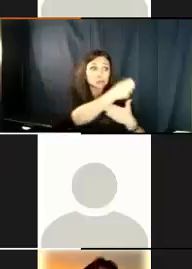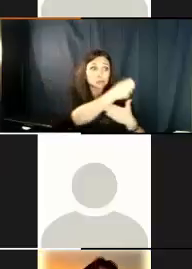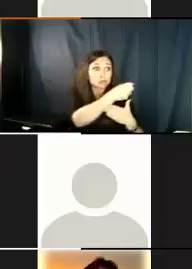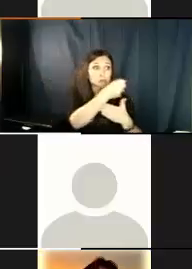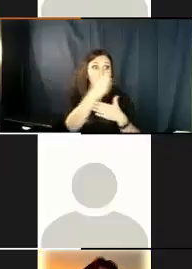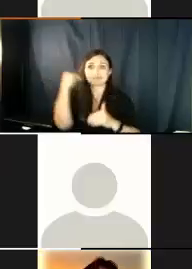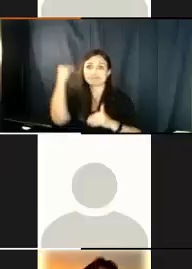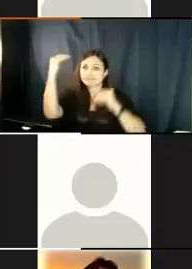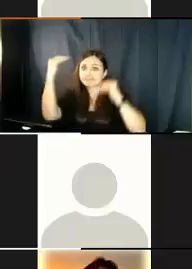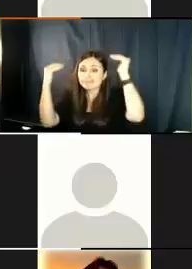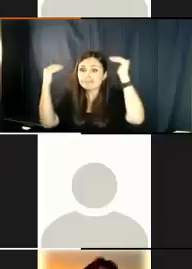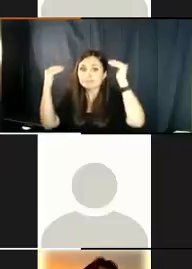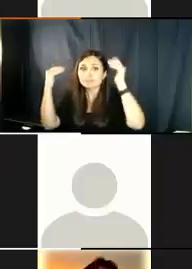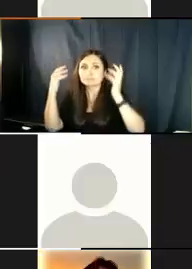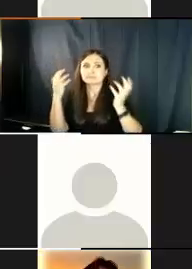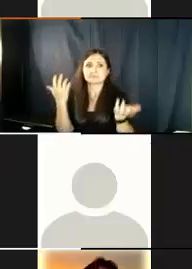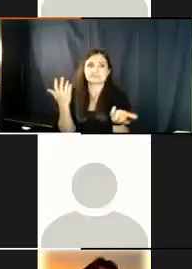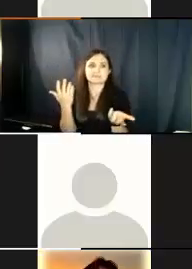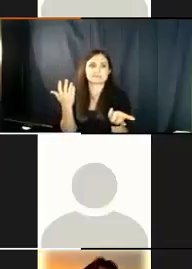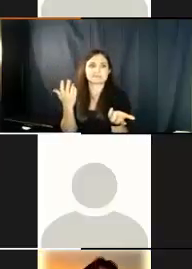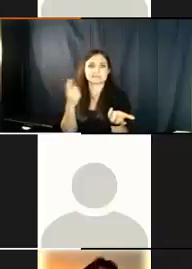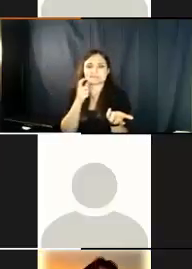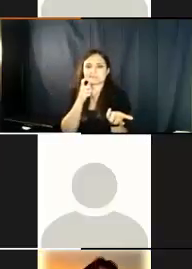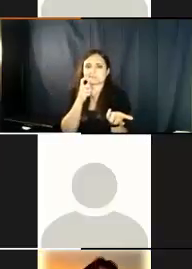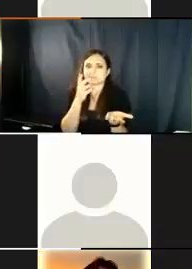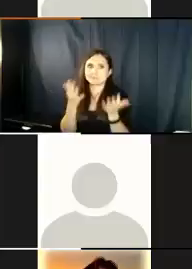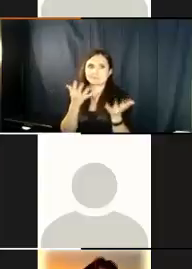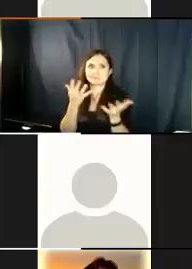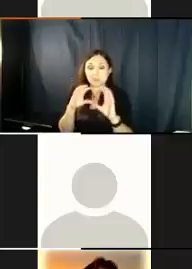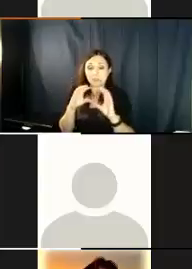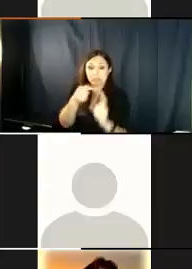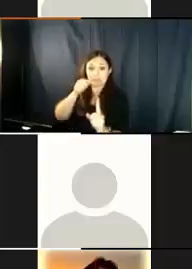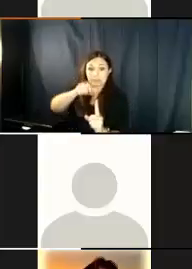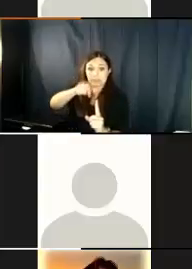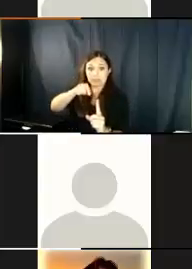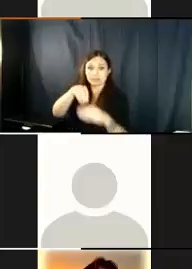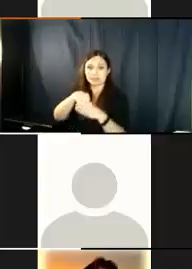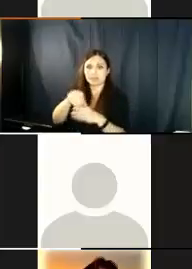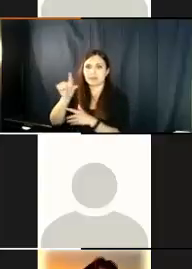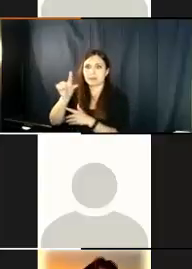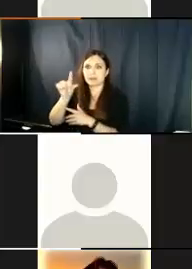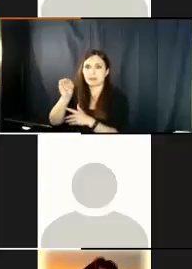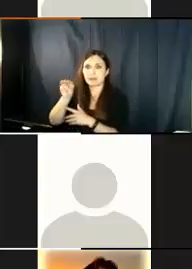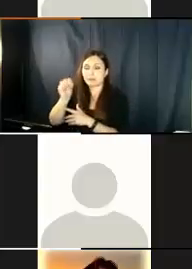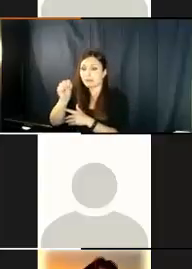Are we talking about a class that's totally in an LMS? Do we have some face-to-face elements?